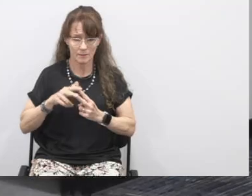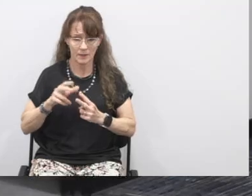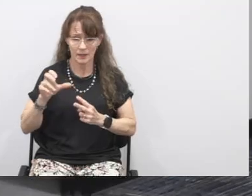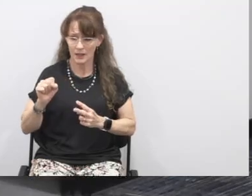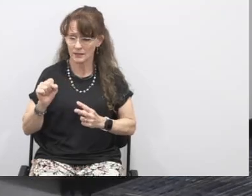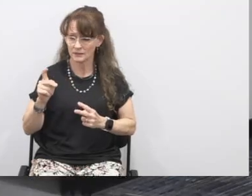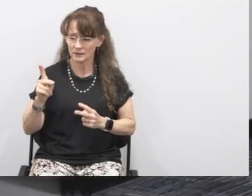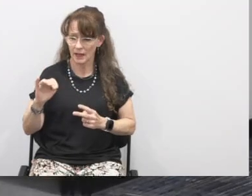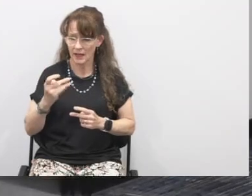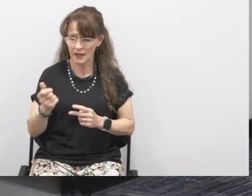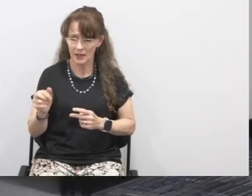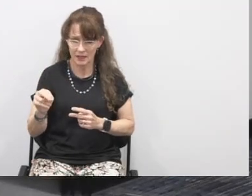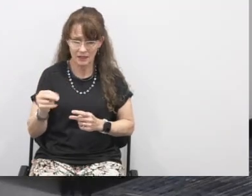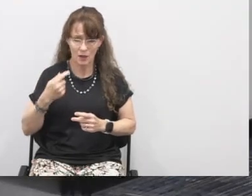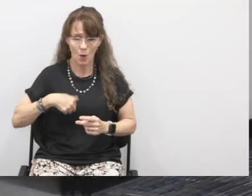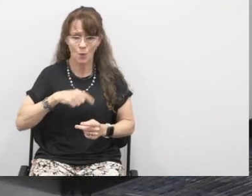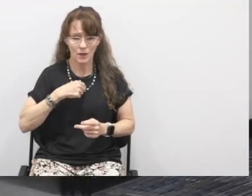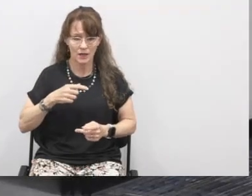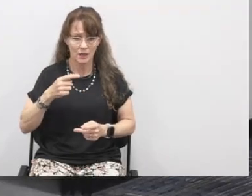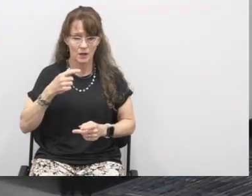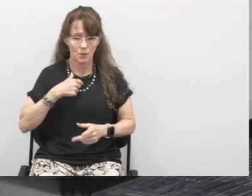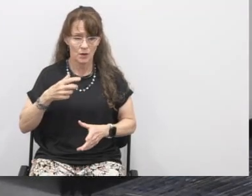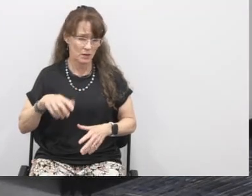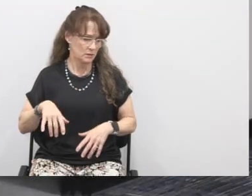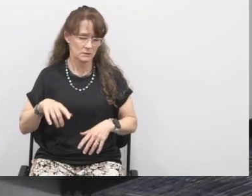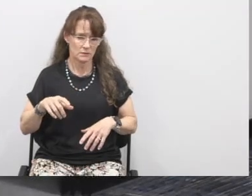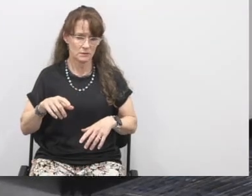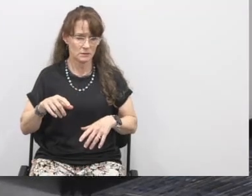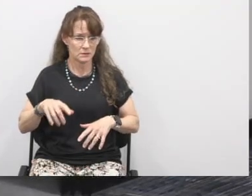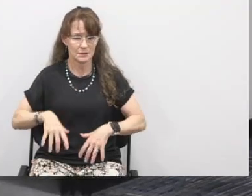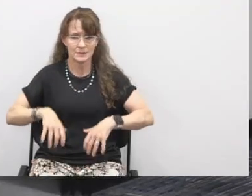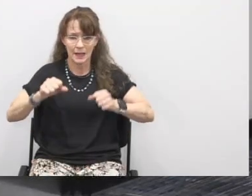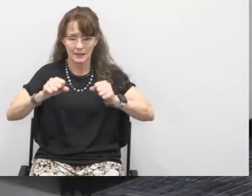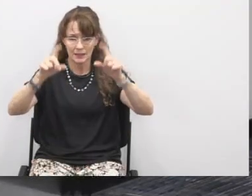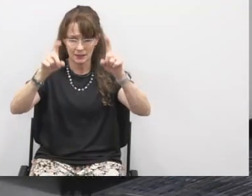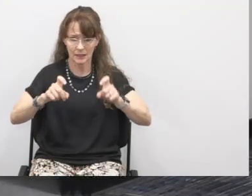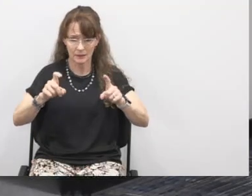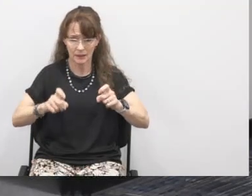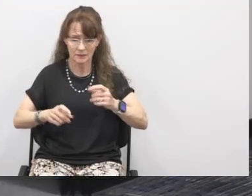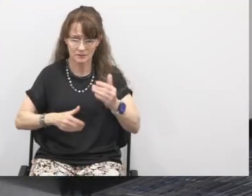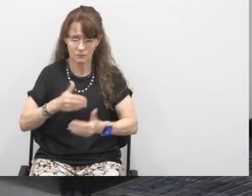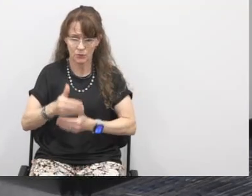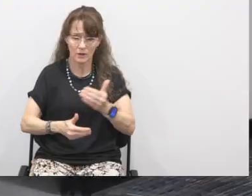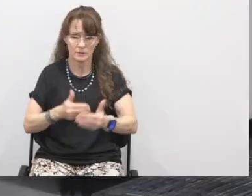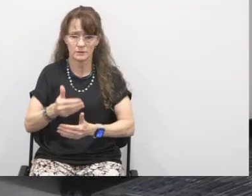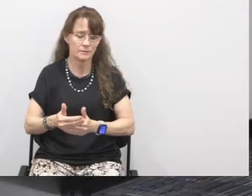we were in charge of taking the test process into interviewing our students,